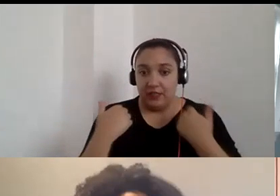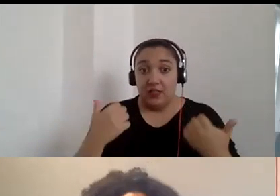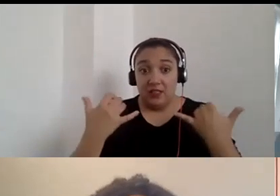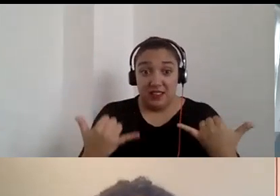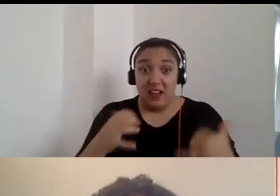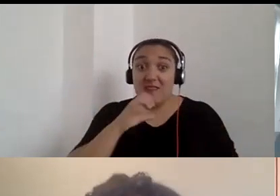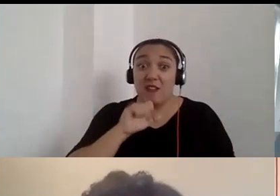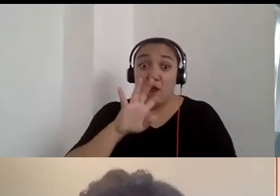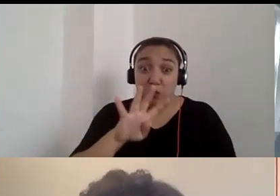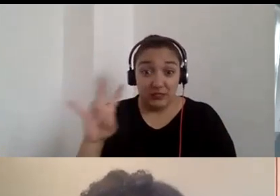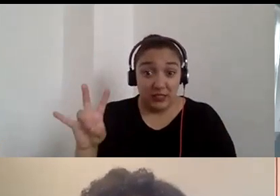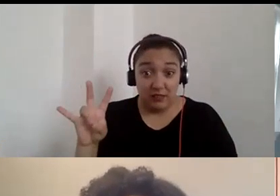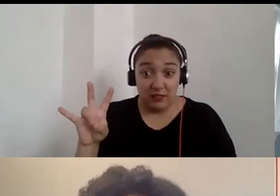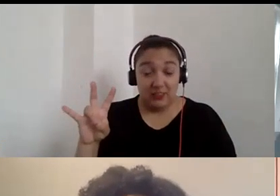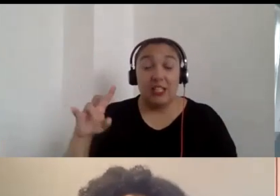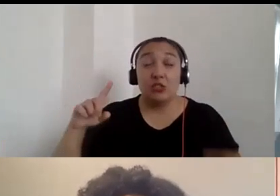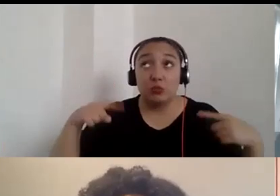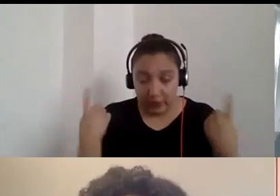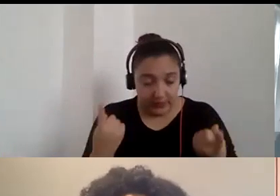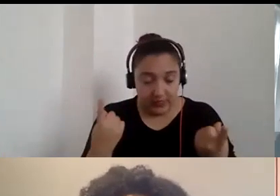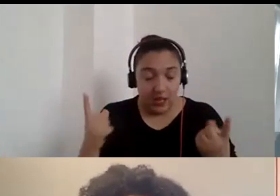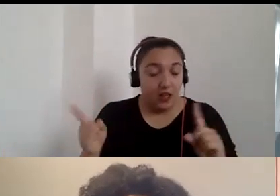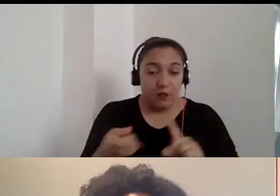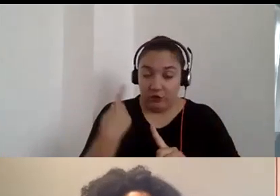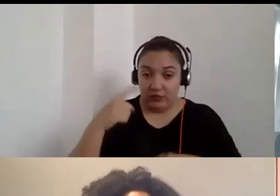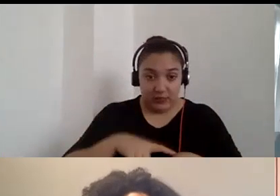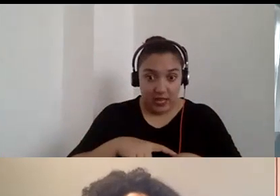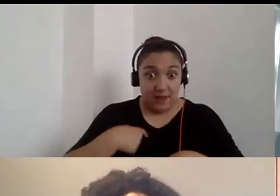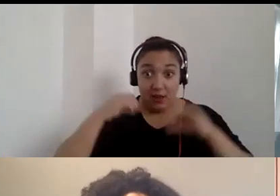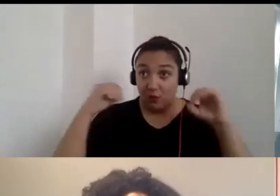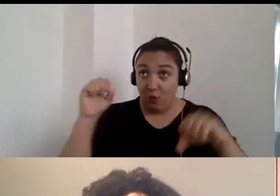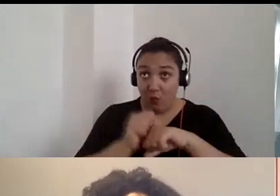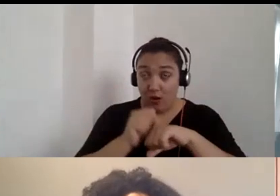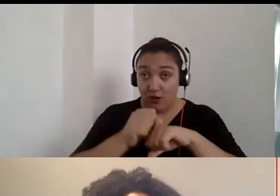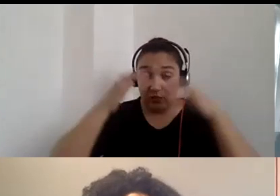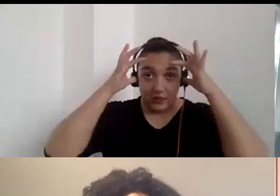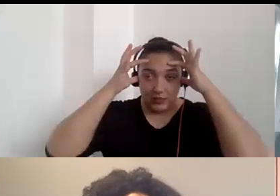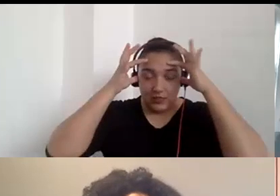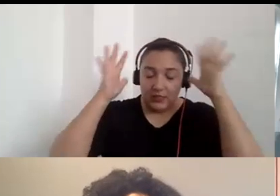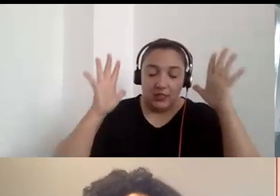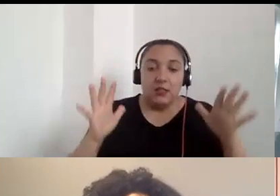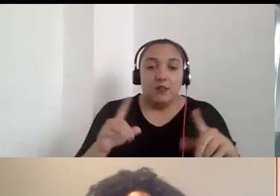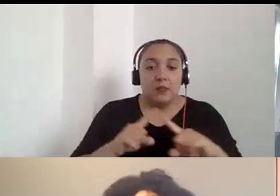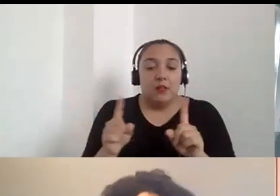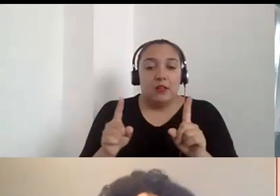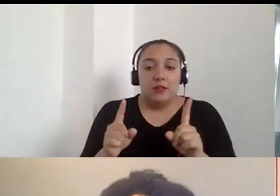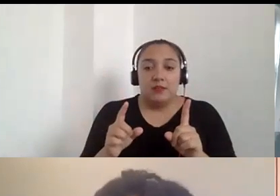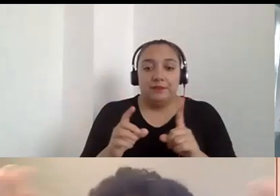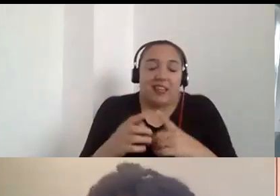That is wild for the first time in my life to not have a job. But I don't know. I digress.